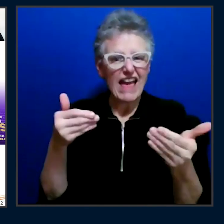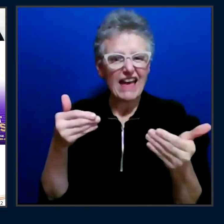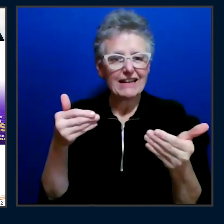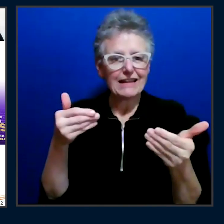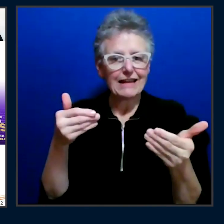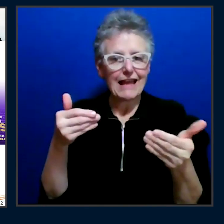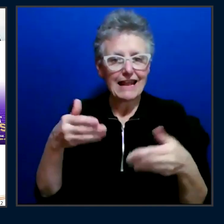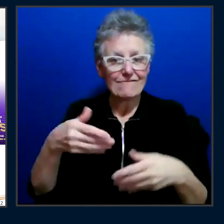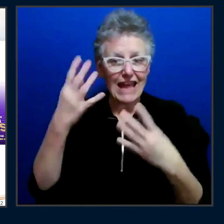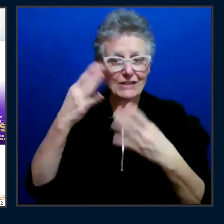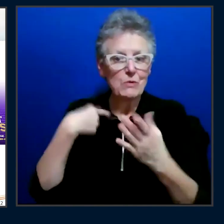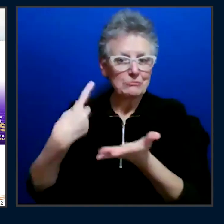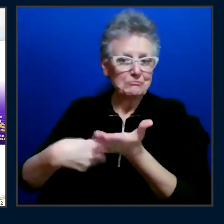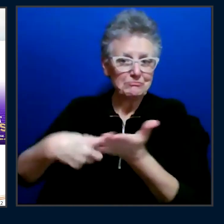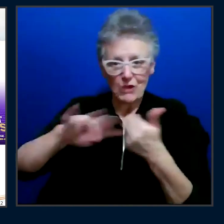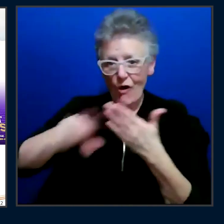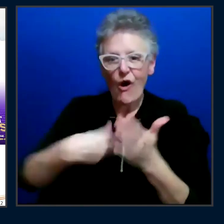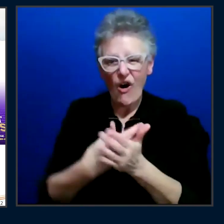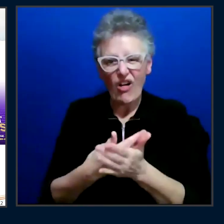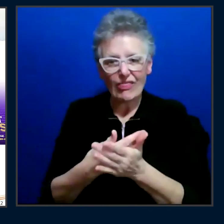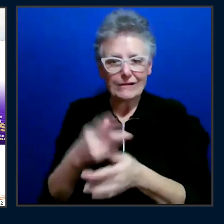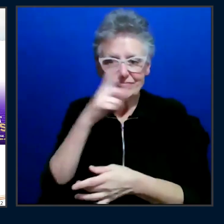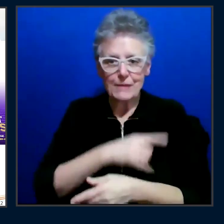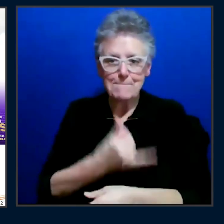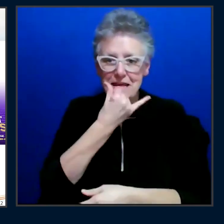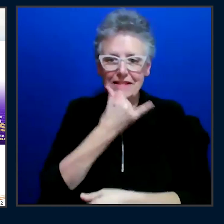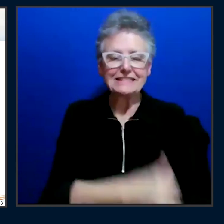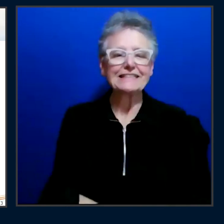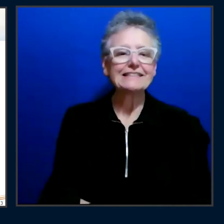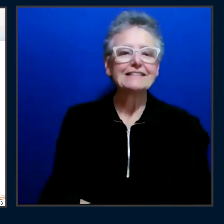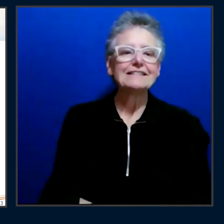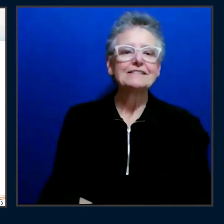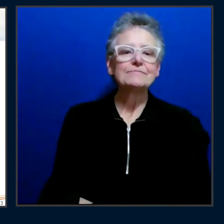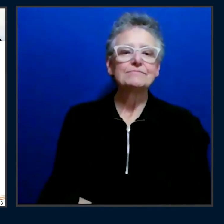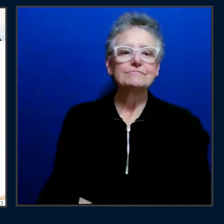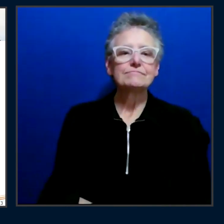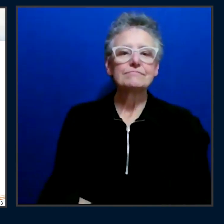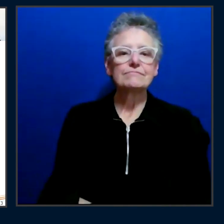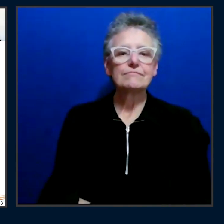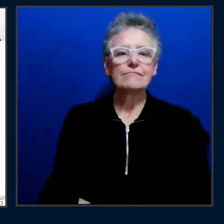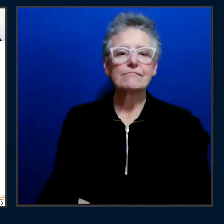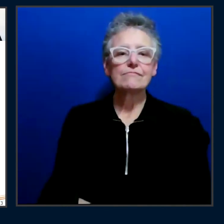and advance them because we're going to talk now.